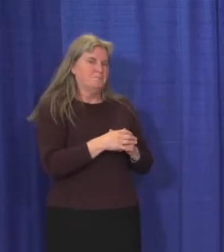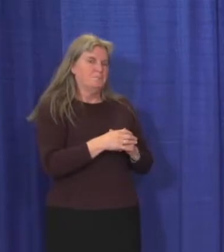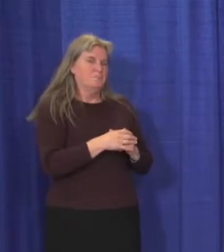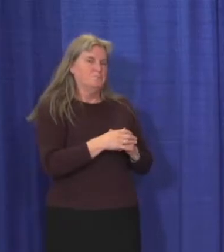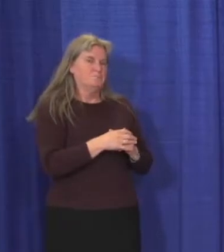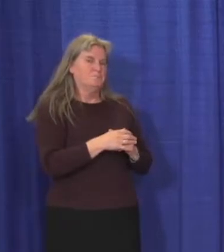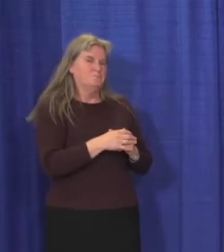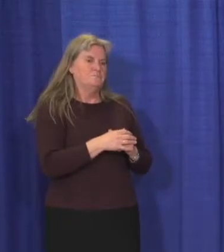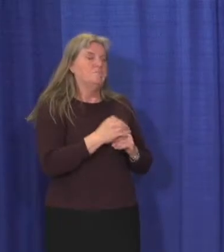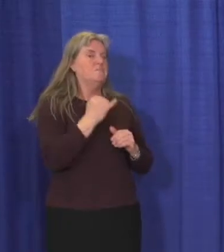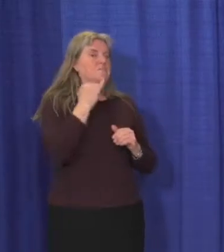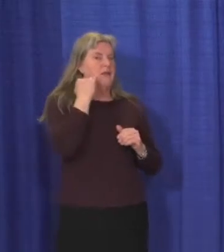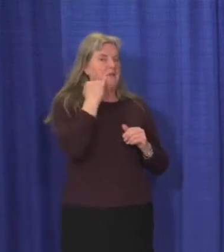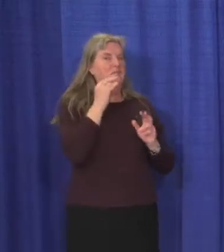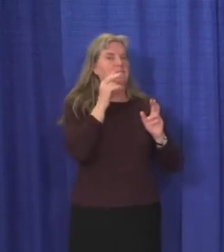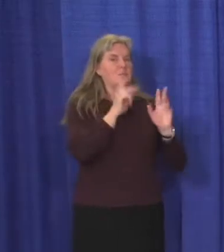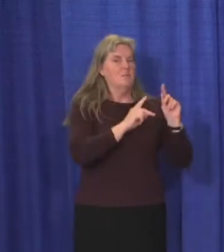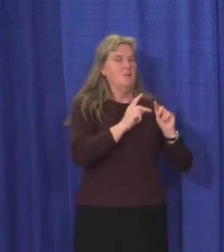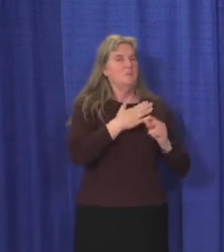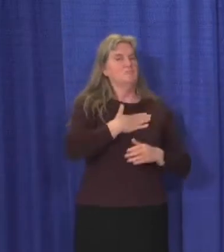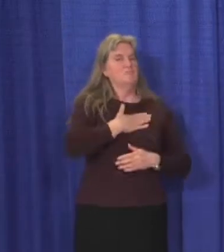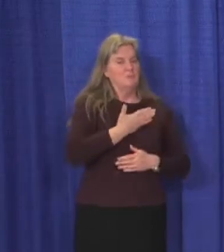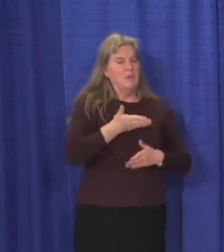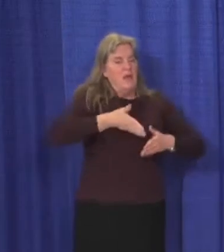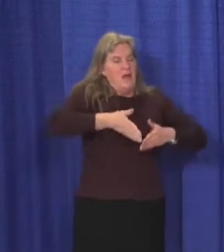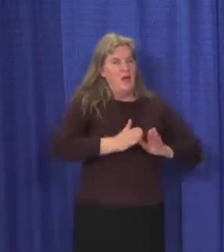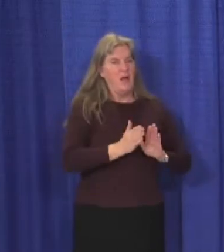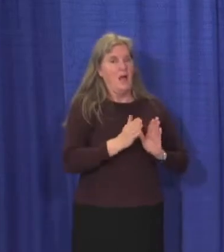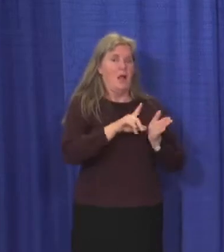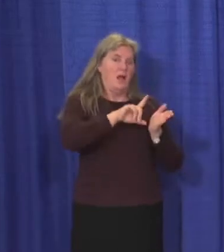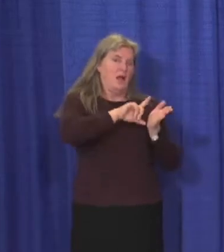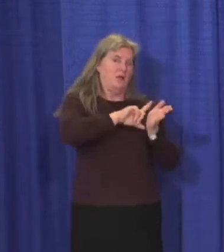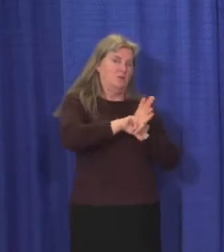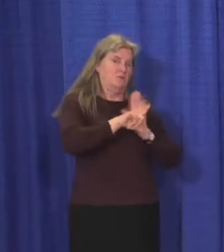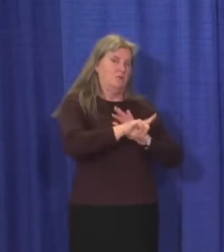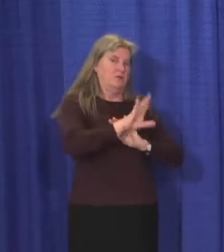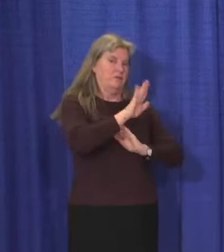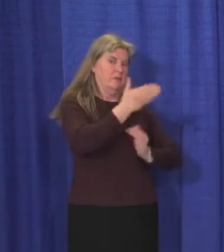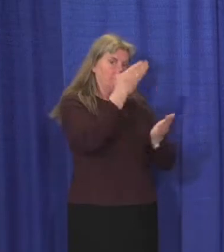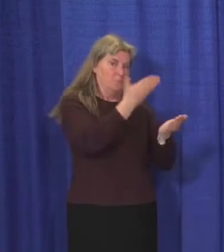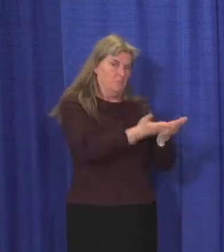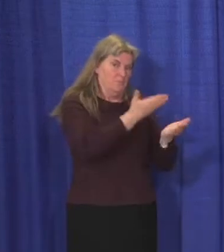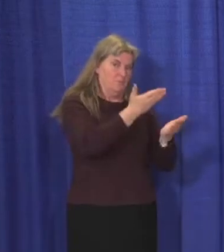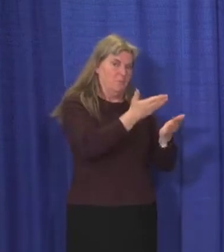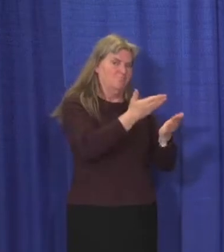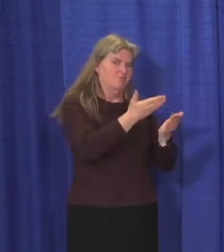if the infant -- individual consents to have us access that. That's wear there is an